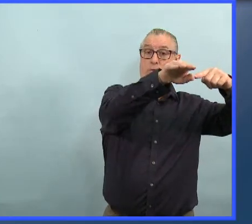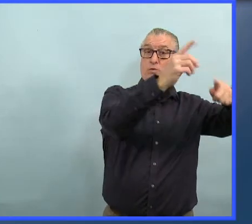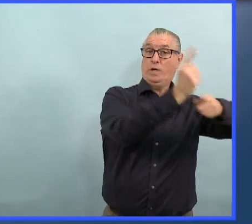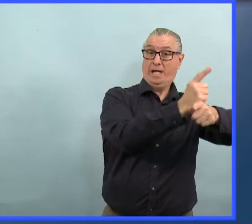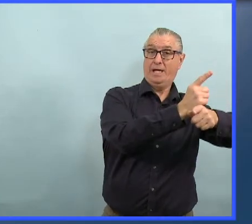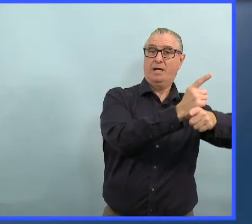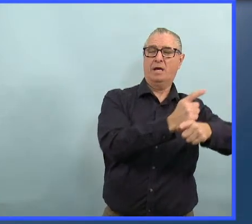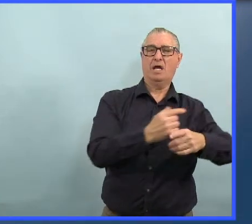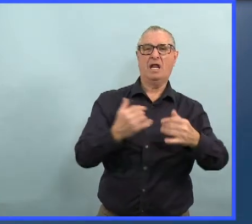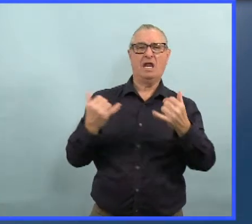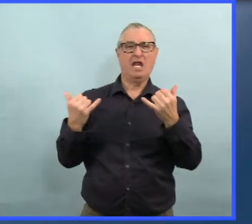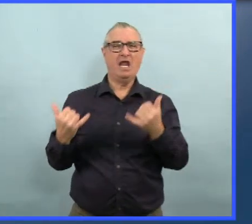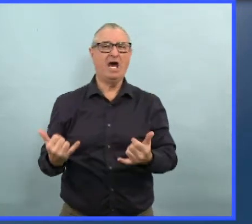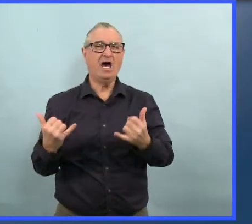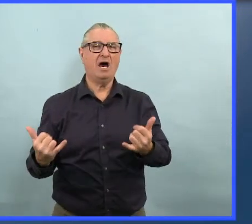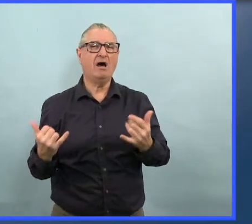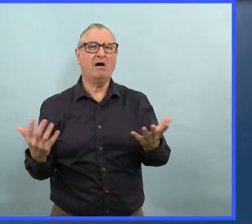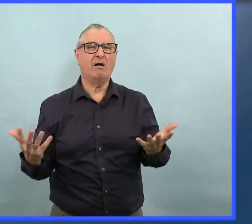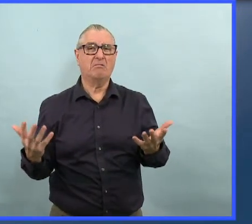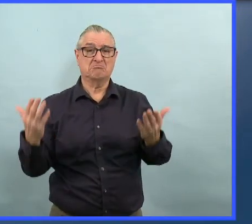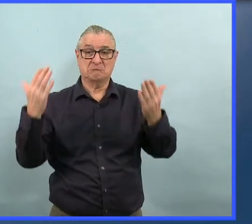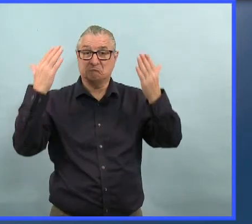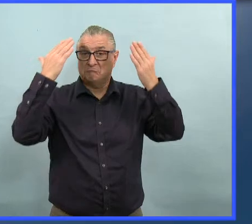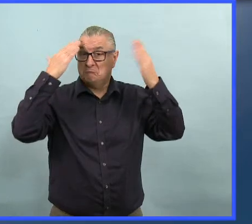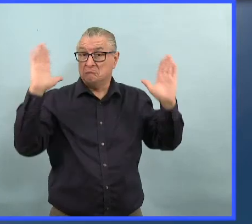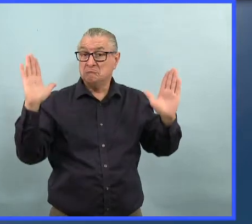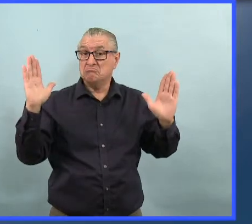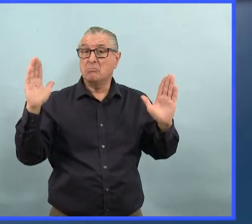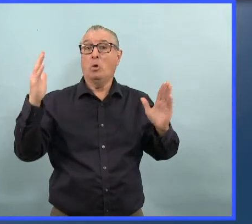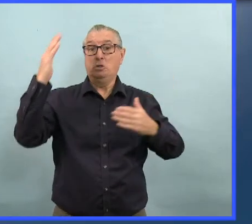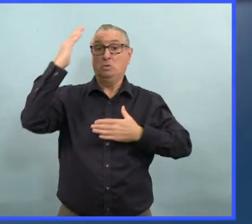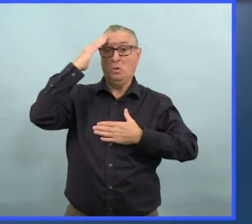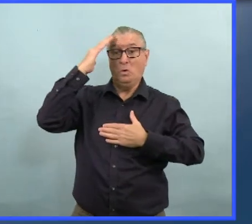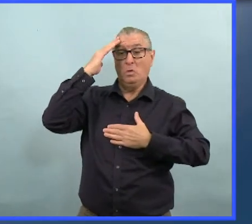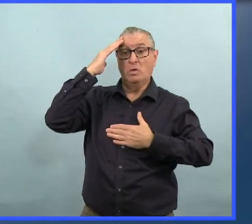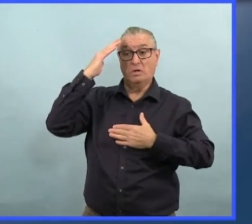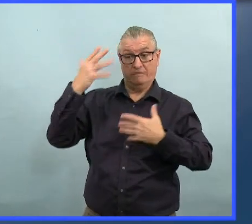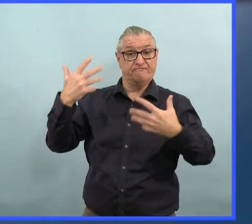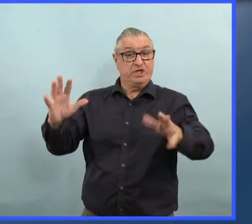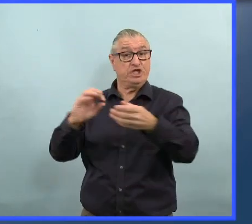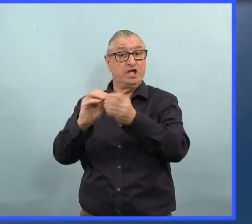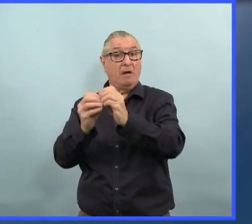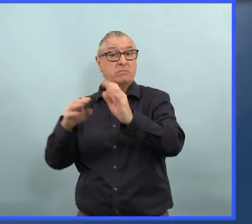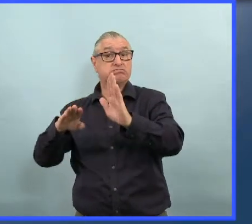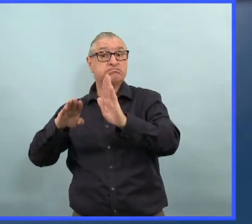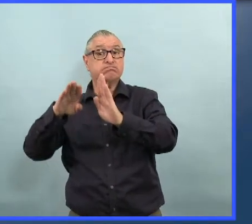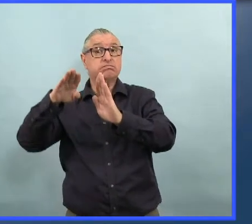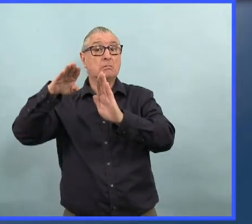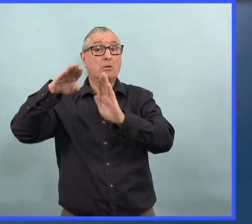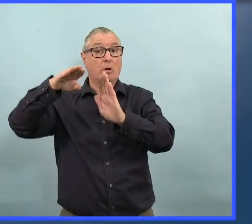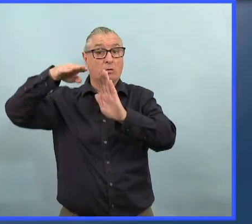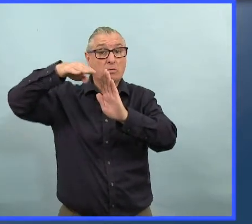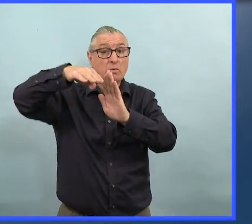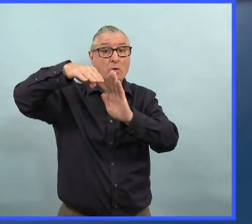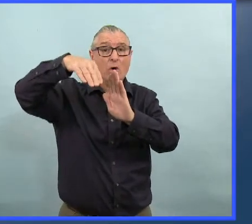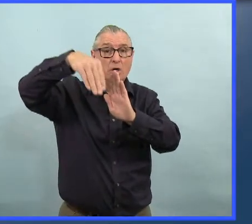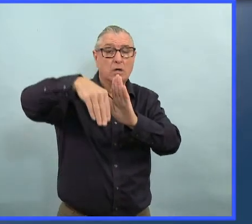have peaked or passed a peak considering uh the uh the difficulty it isn't tracking these infections